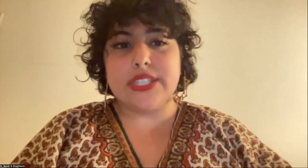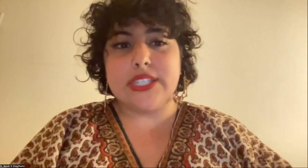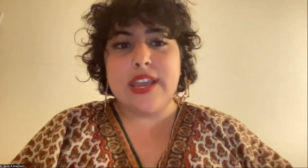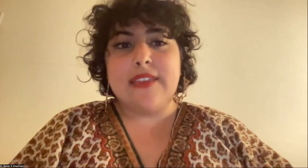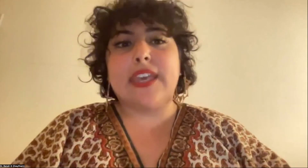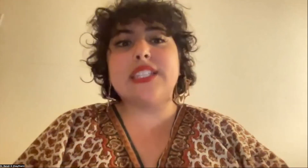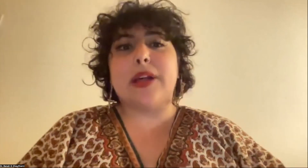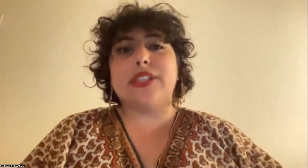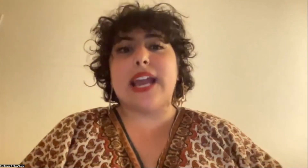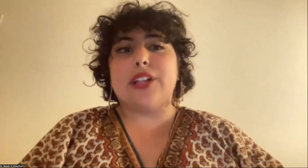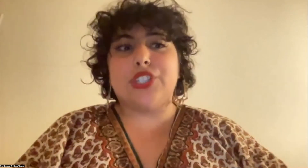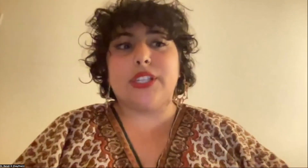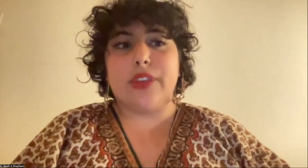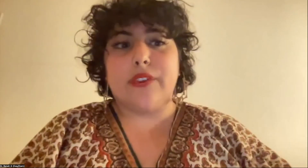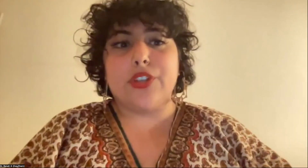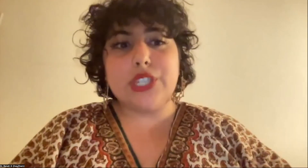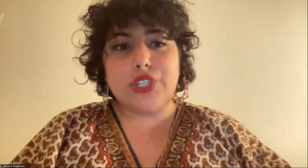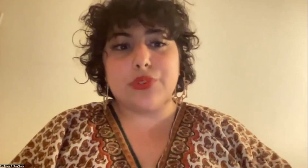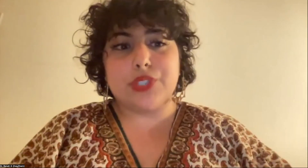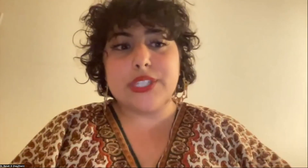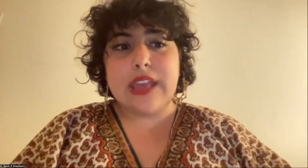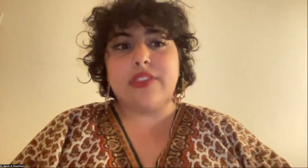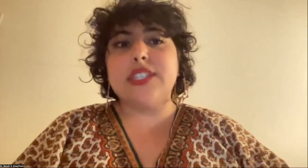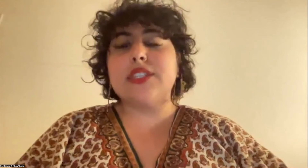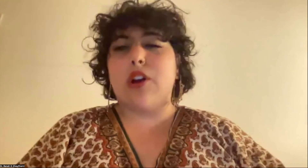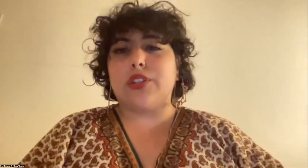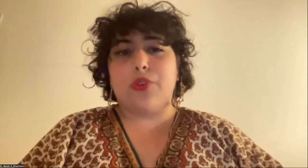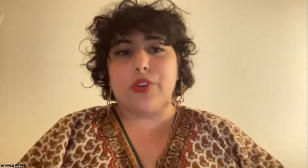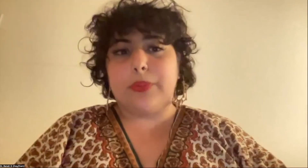and expelled the algae living in their tissues. They could no longer sustain an endosymbiotic relationship due to the rising temperature in the water. It is a phenomenon called coral